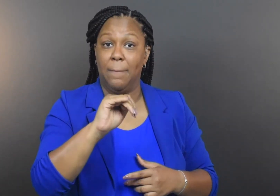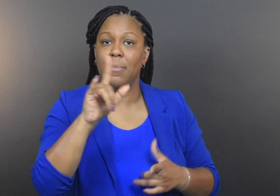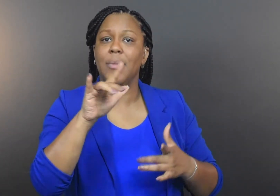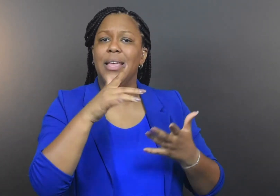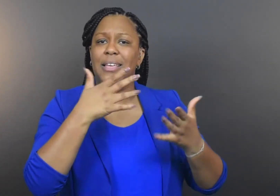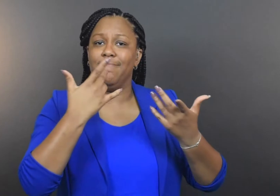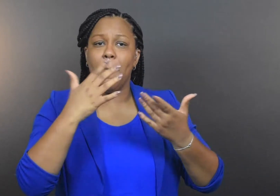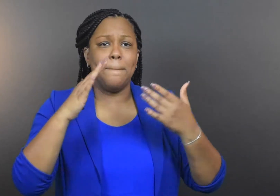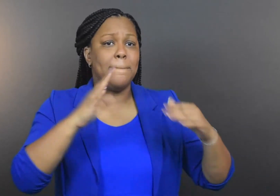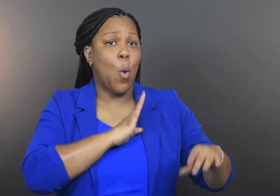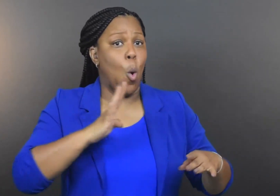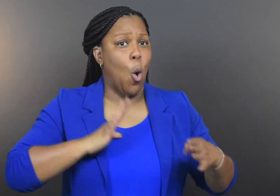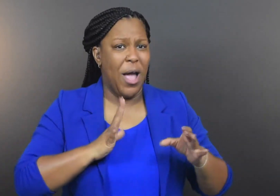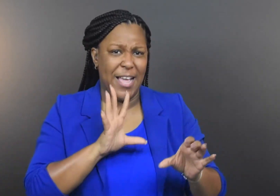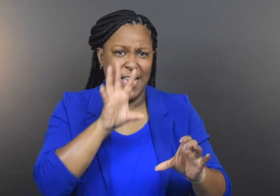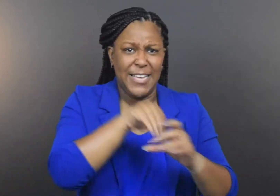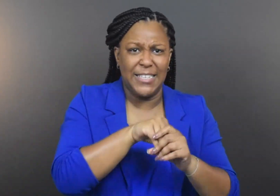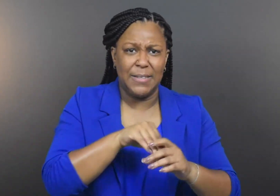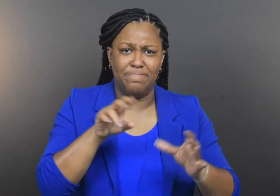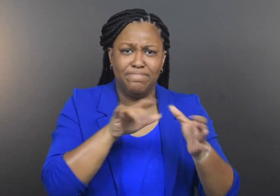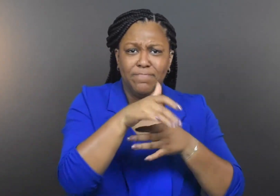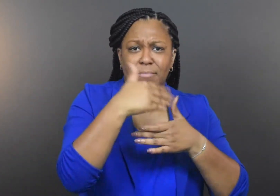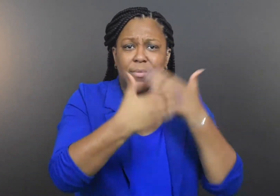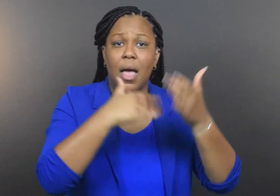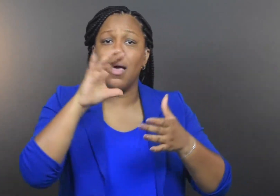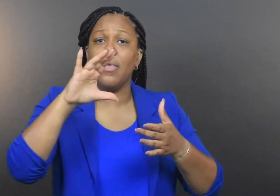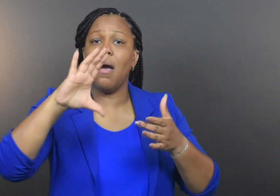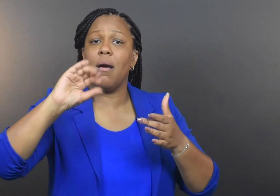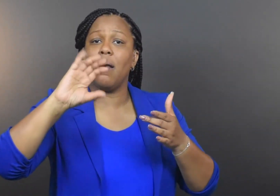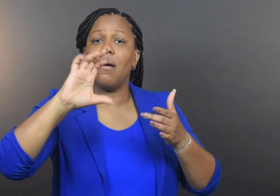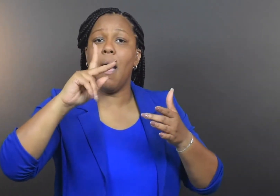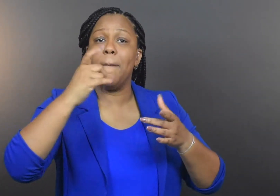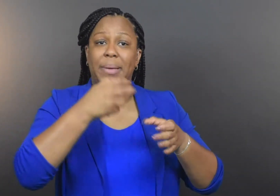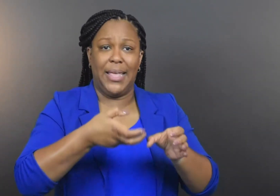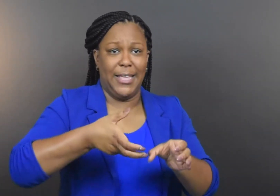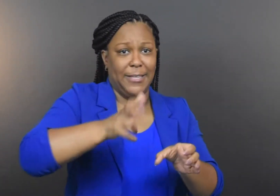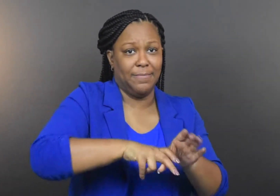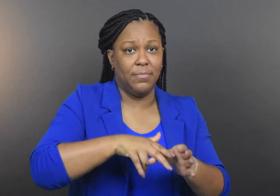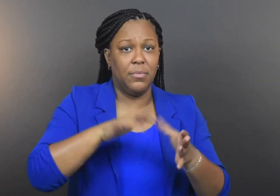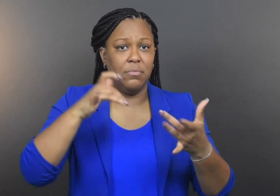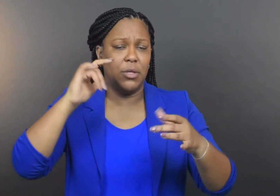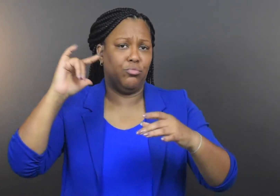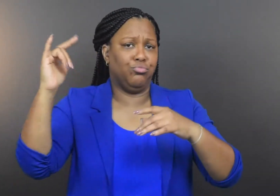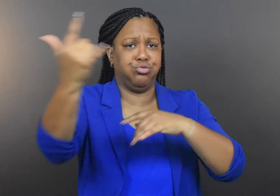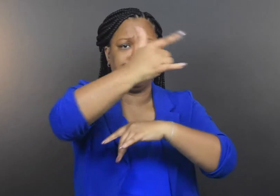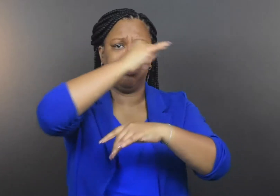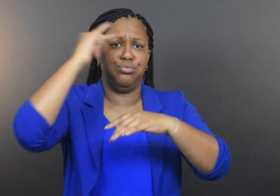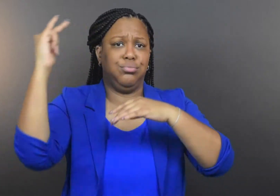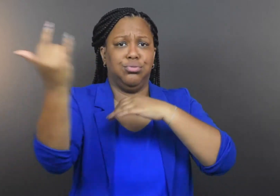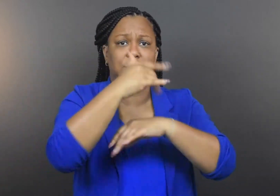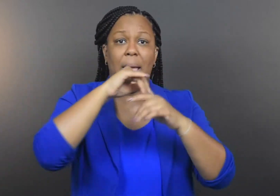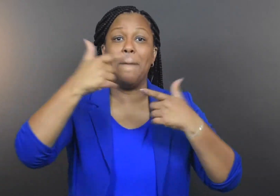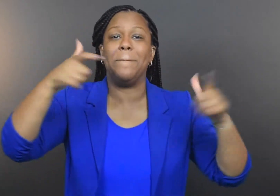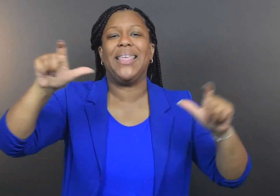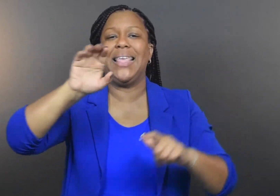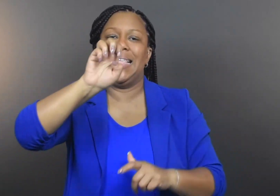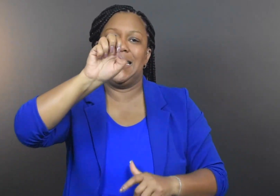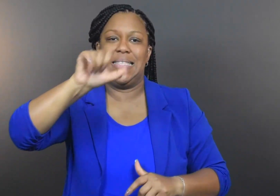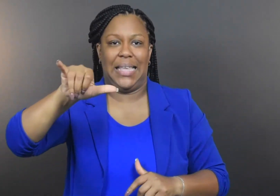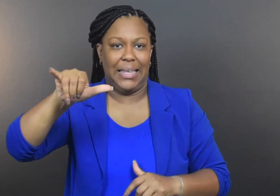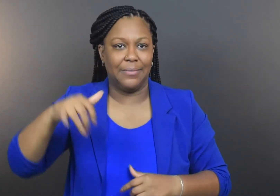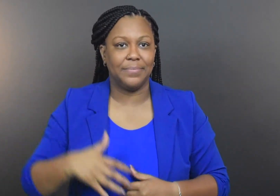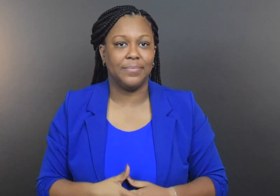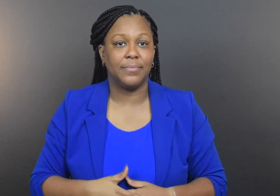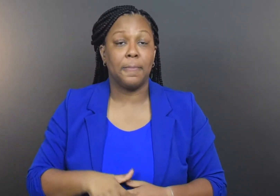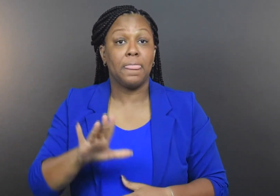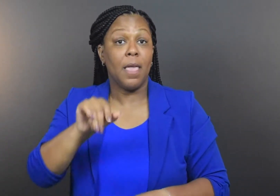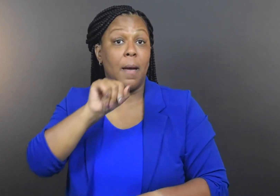and Rabbi Lexi Erdheim climbed aboard a biplane with an open cockpit and buzzed over the Big Easy.